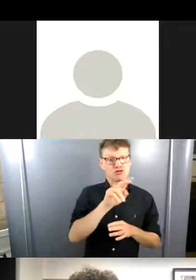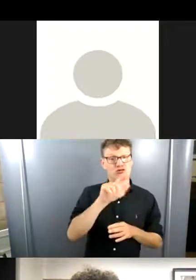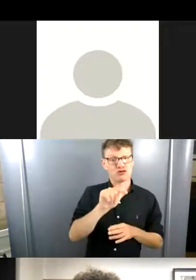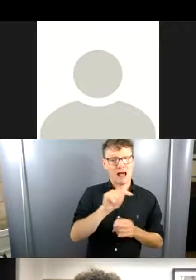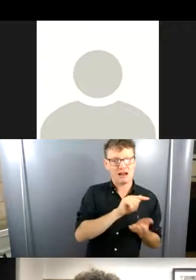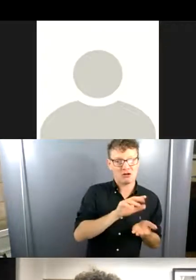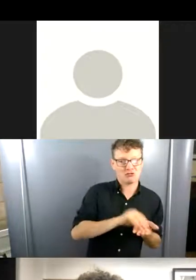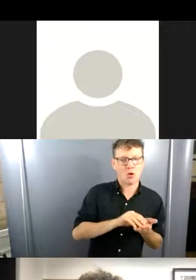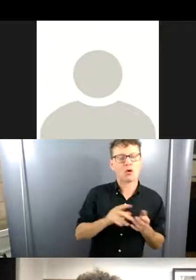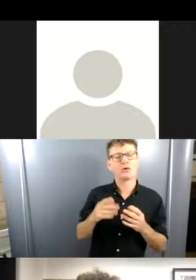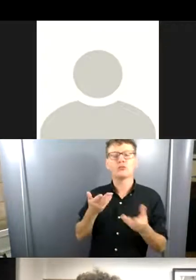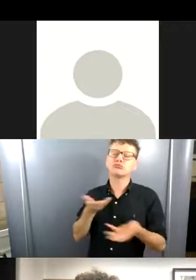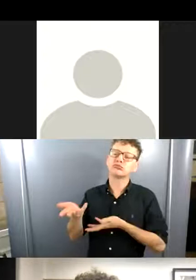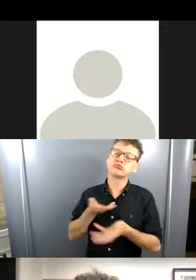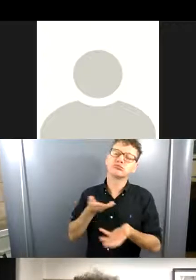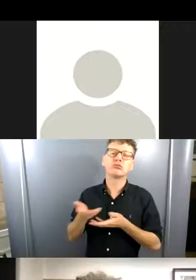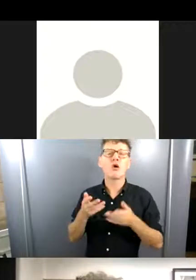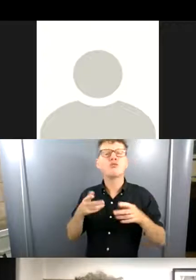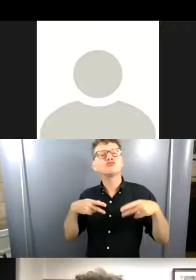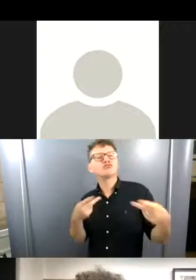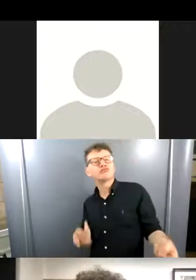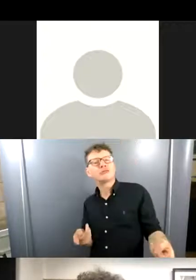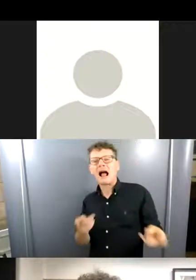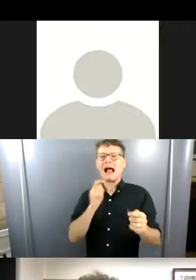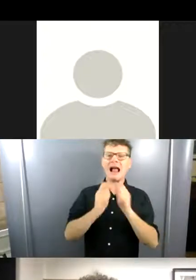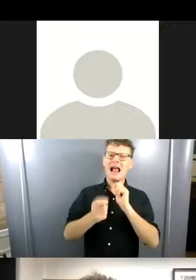so this wasn't framed as an interview and I should say that Nancy took the